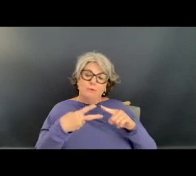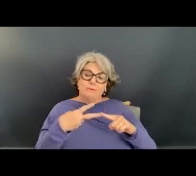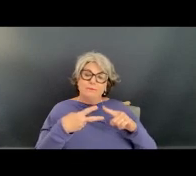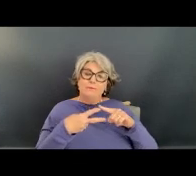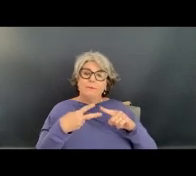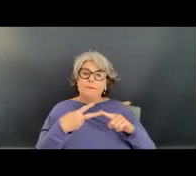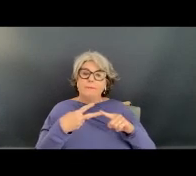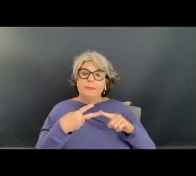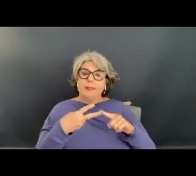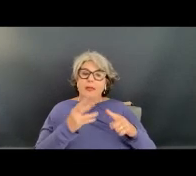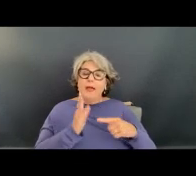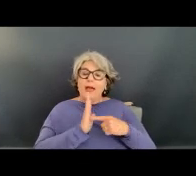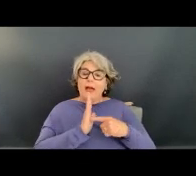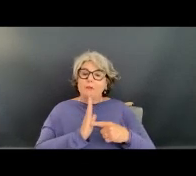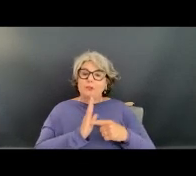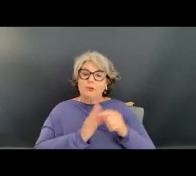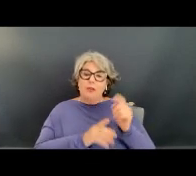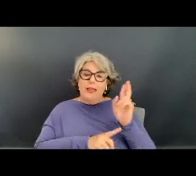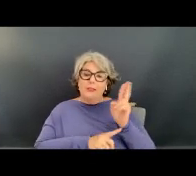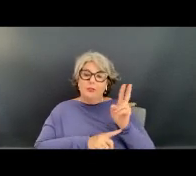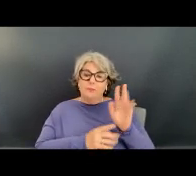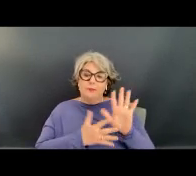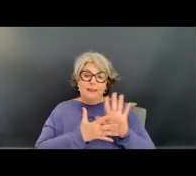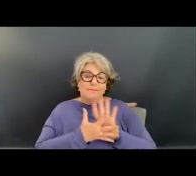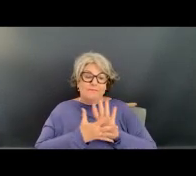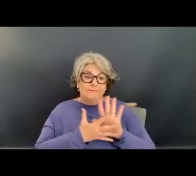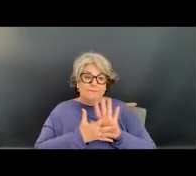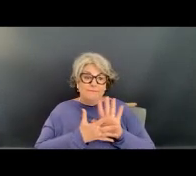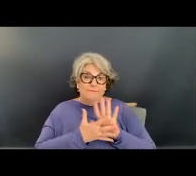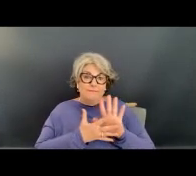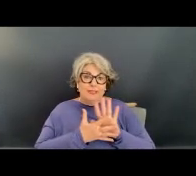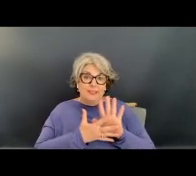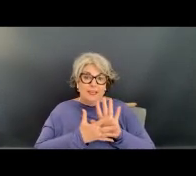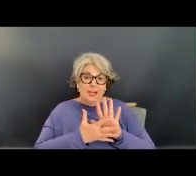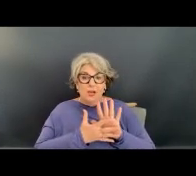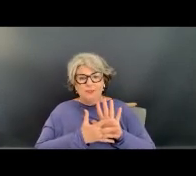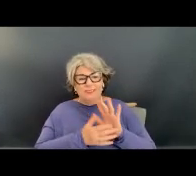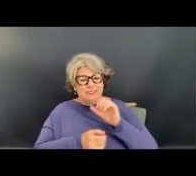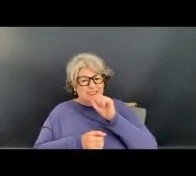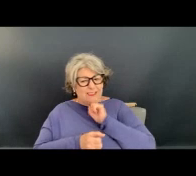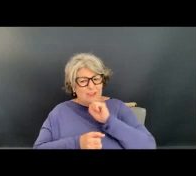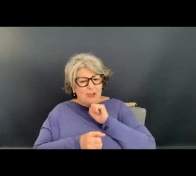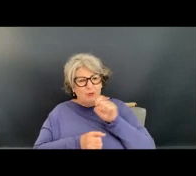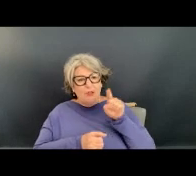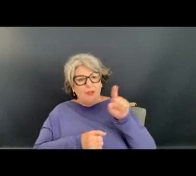I'm going to show you a 2 minute video, which it's a little bit dated, this video, but it provides a good, we'll give you